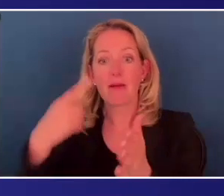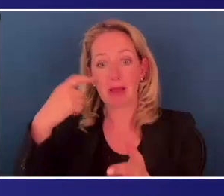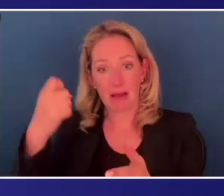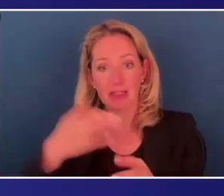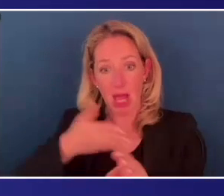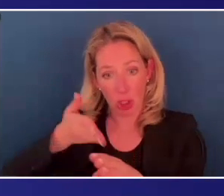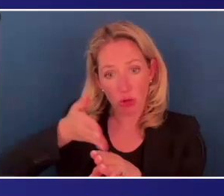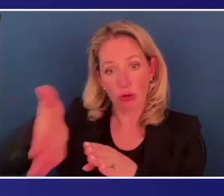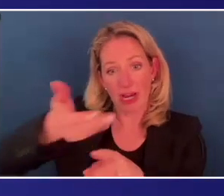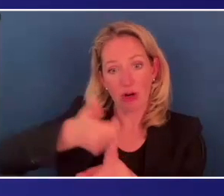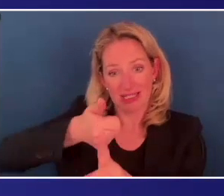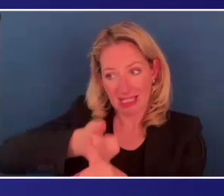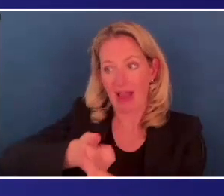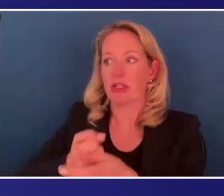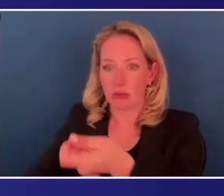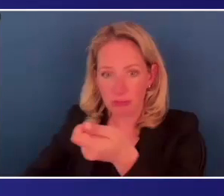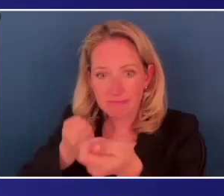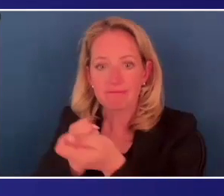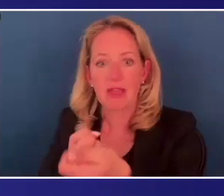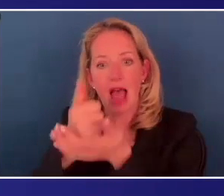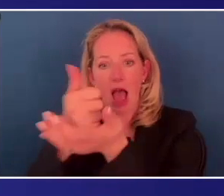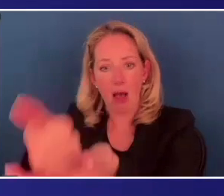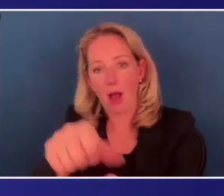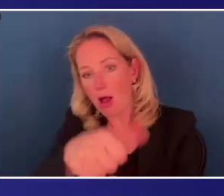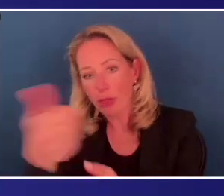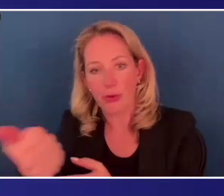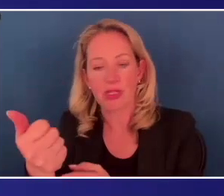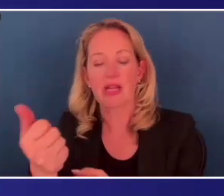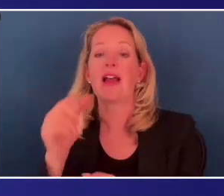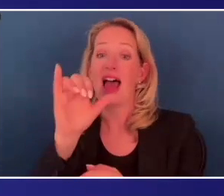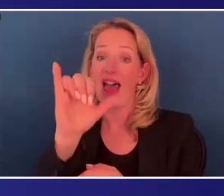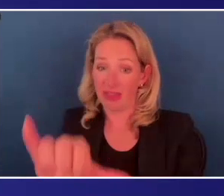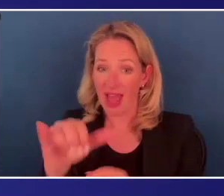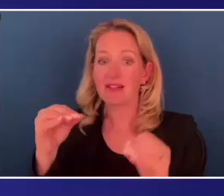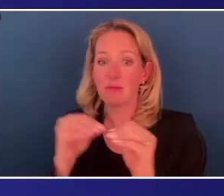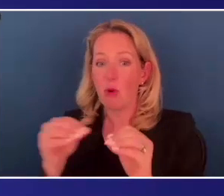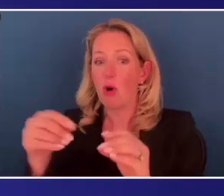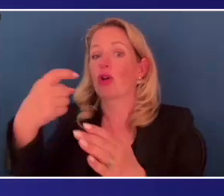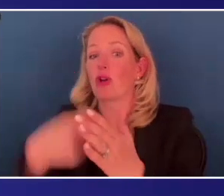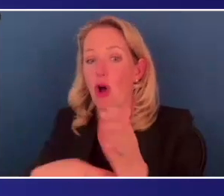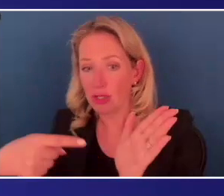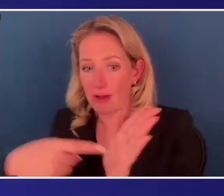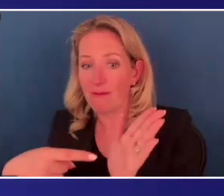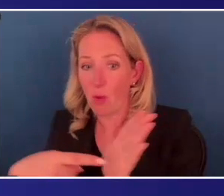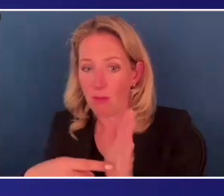Dedicated to helping others. And this is the more cost affordable path to attaining a medical license.